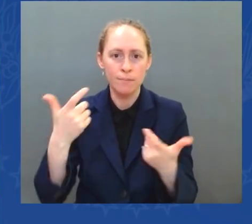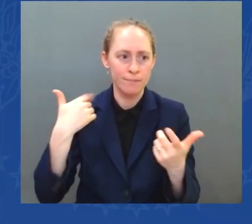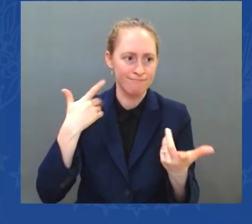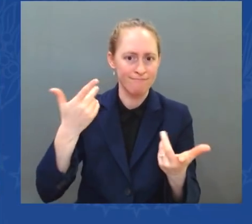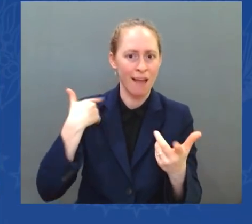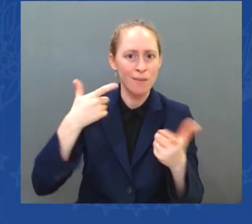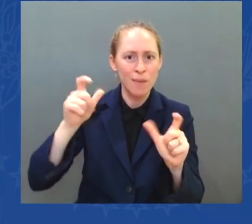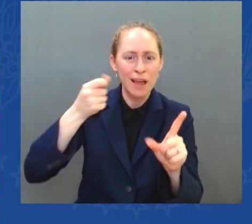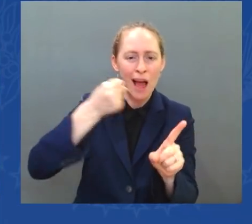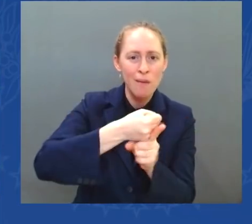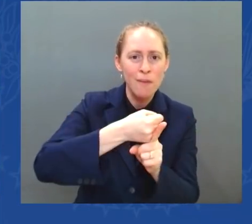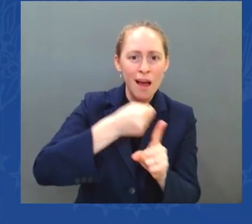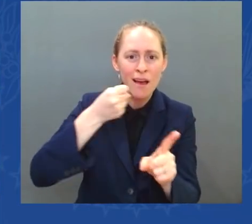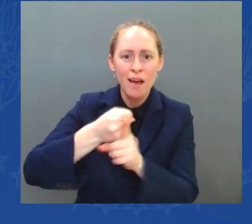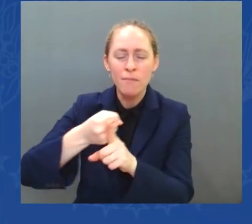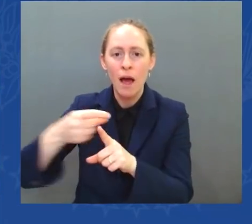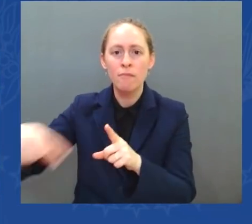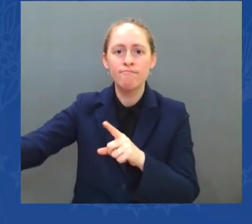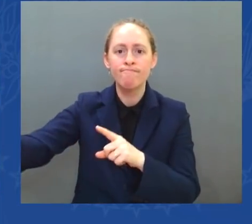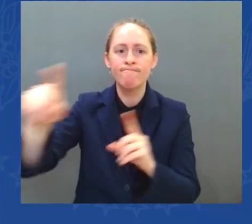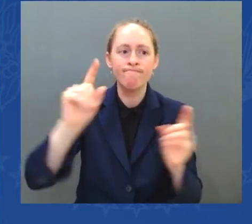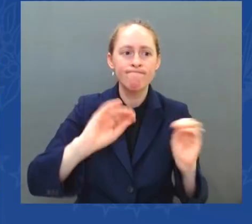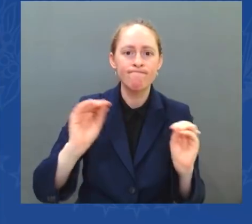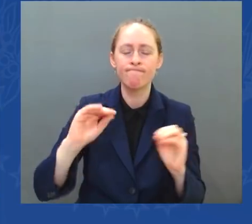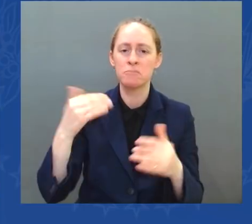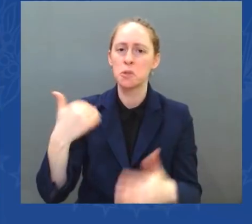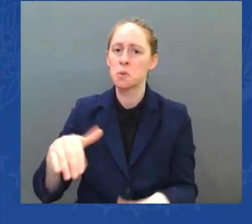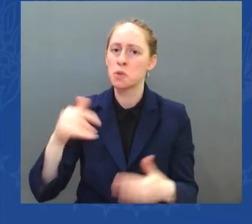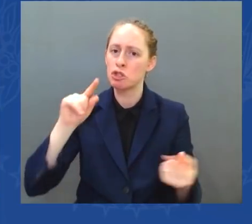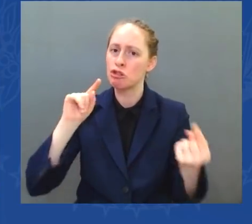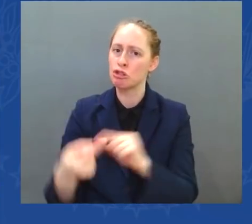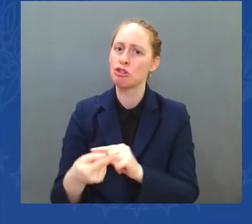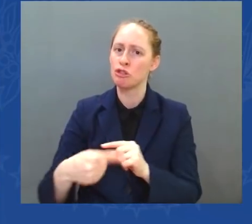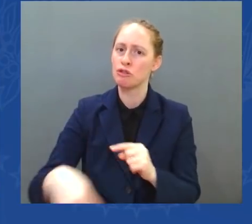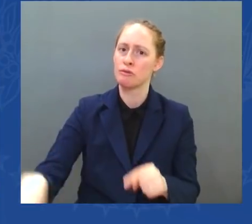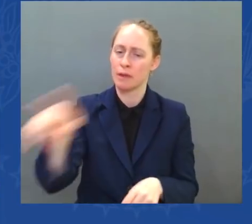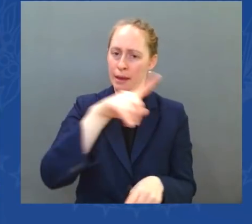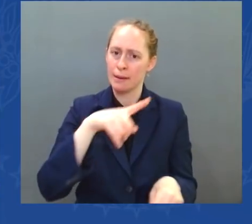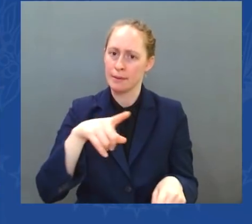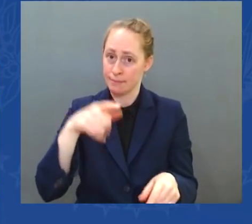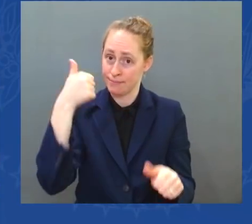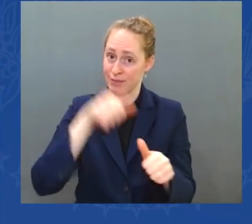because we stopped investing in our future for a while. We stopped investing in our people.